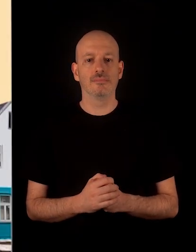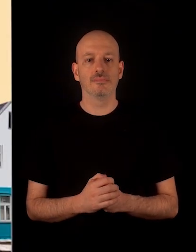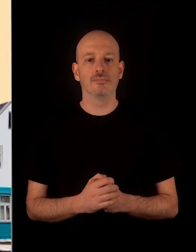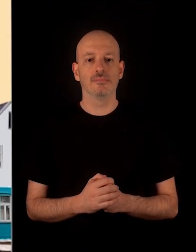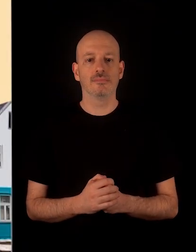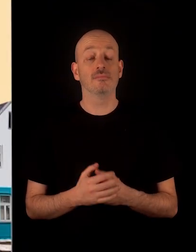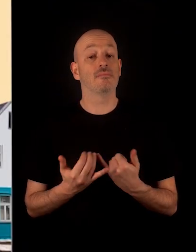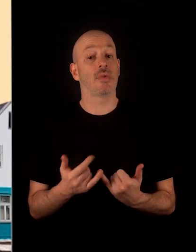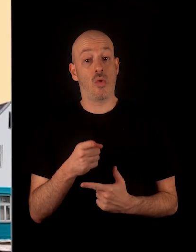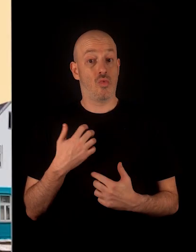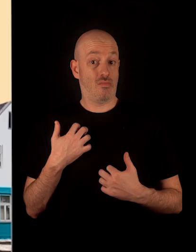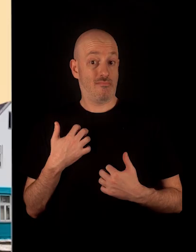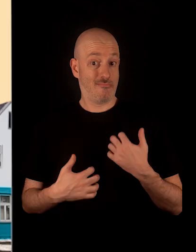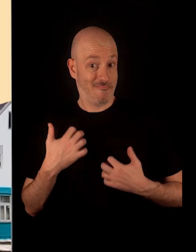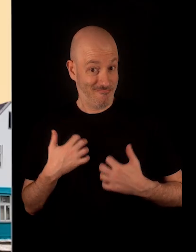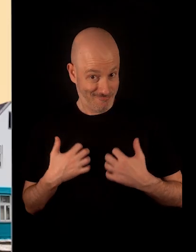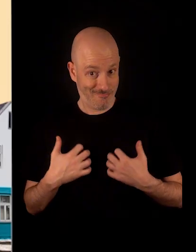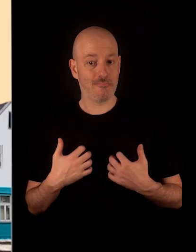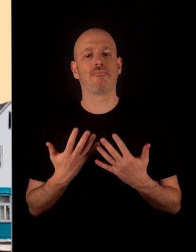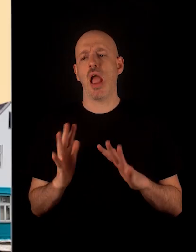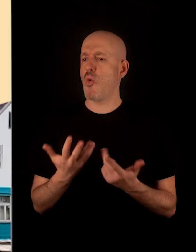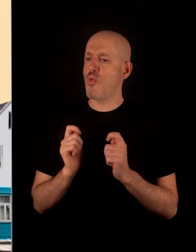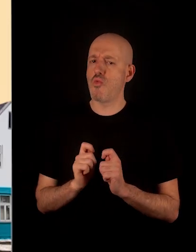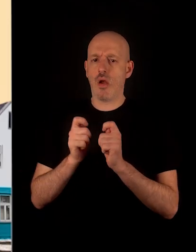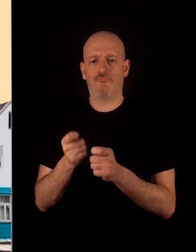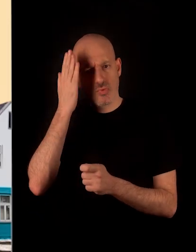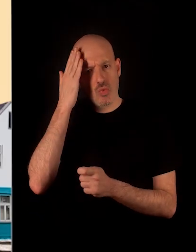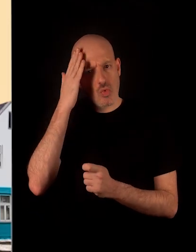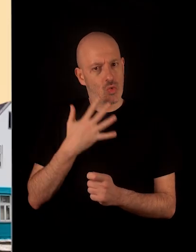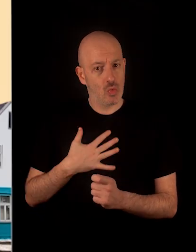to upload a lot of deliverables and documents...